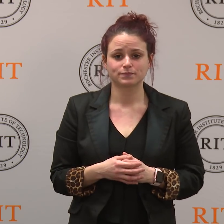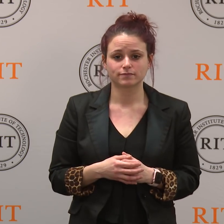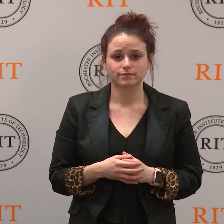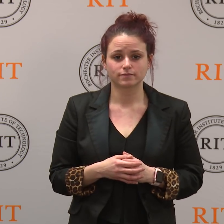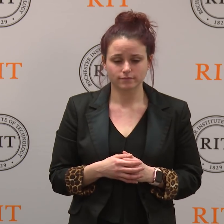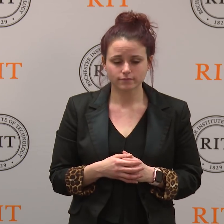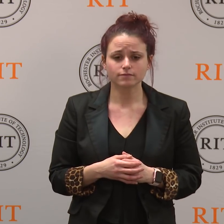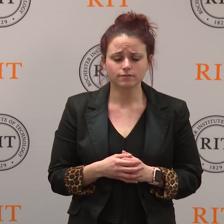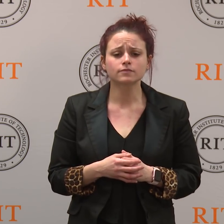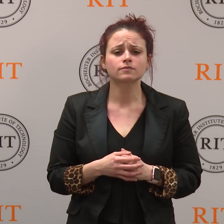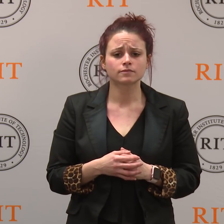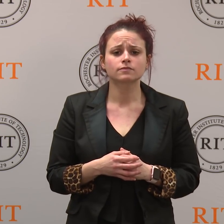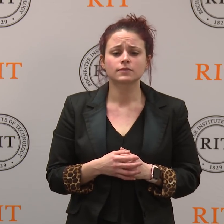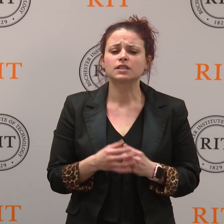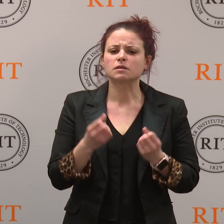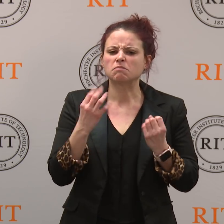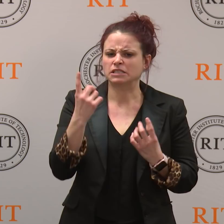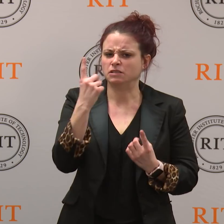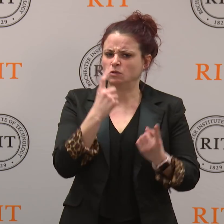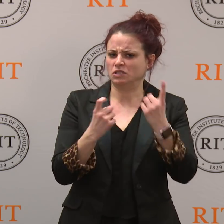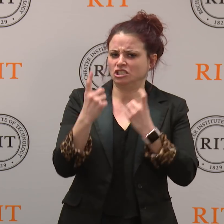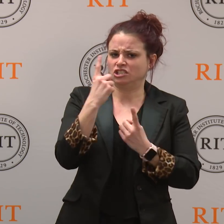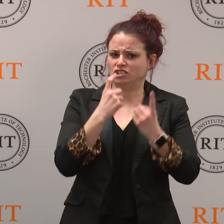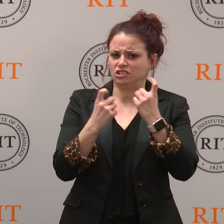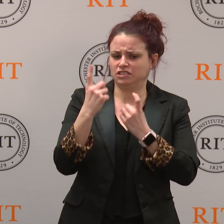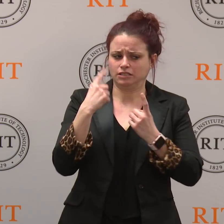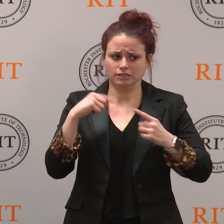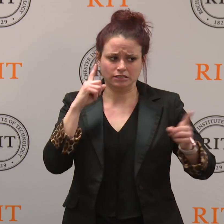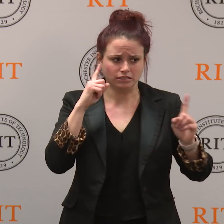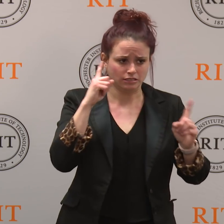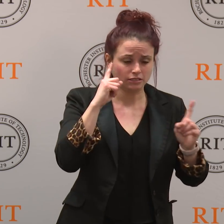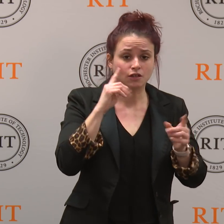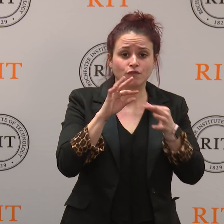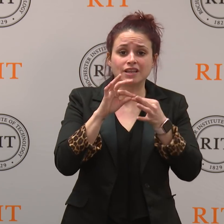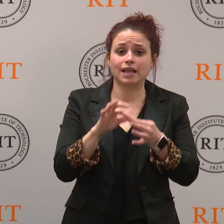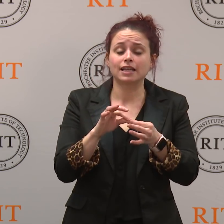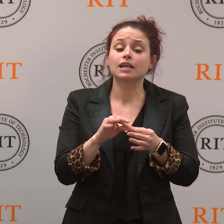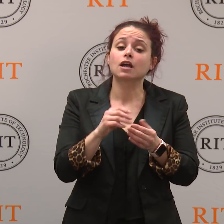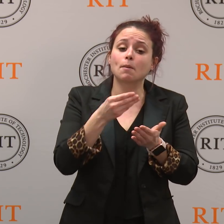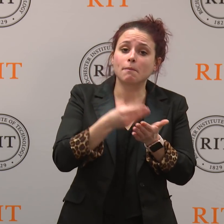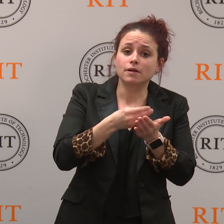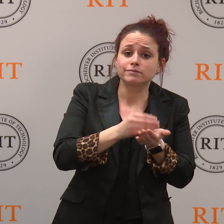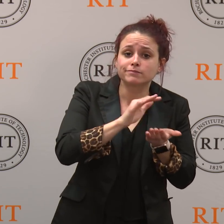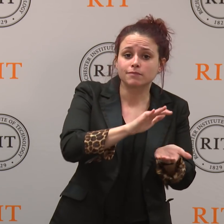We are hearing a lot of questions regarding such things as refunds for unused room and